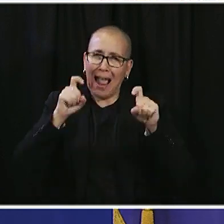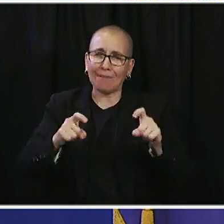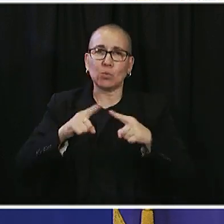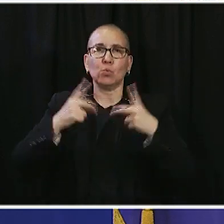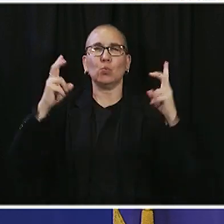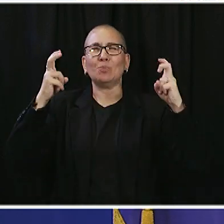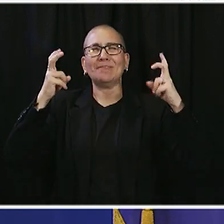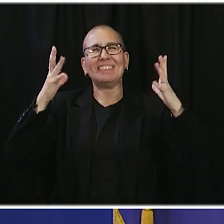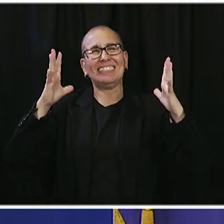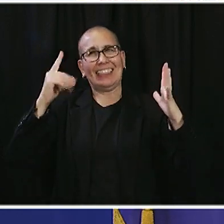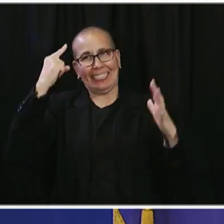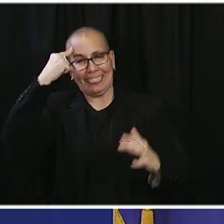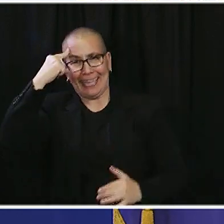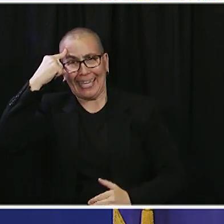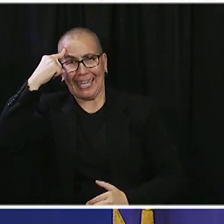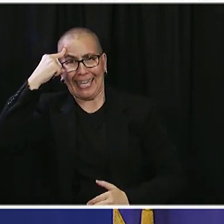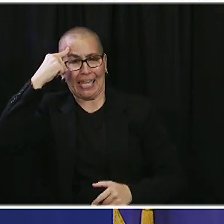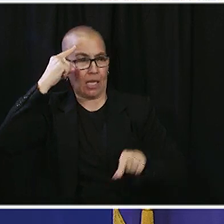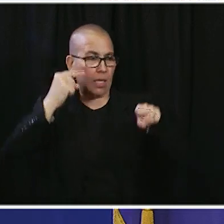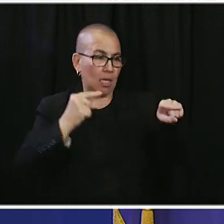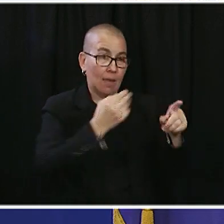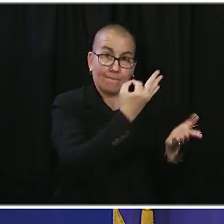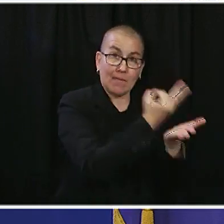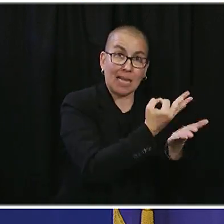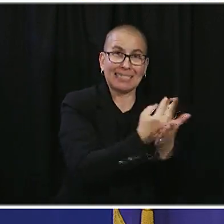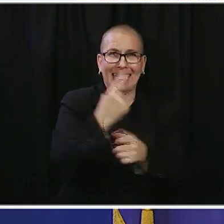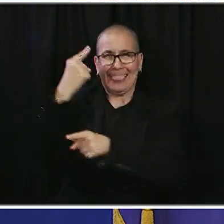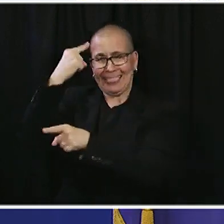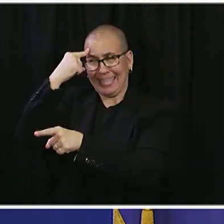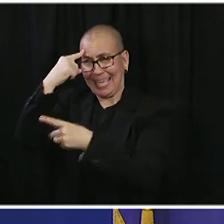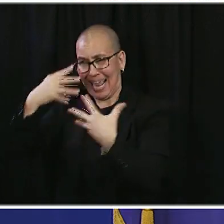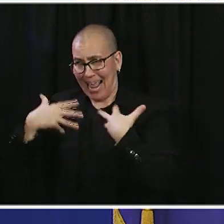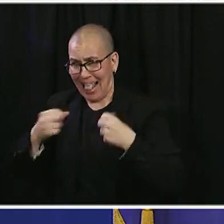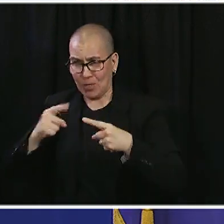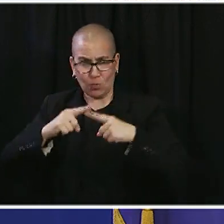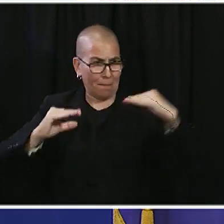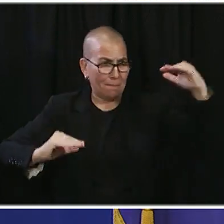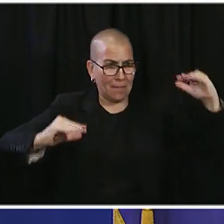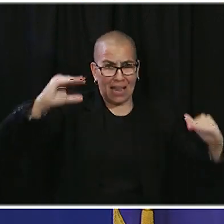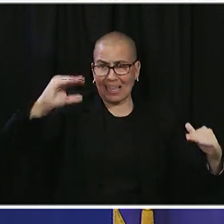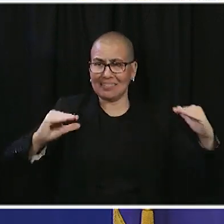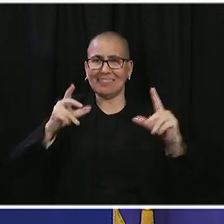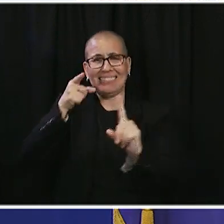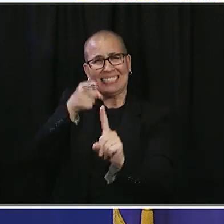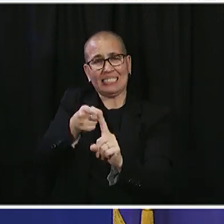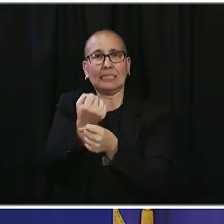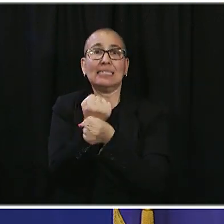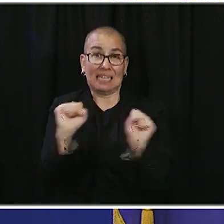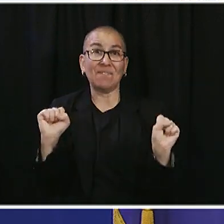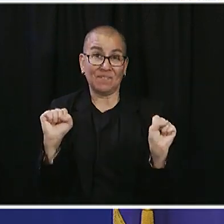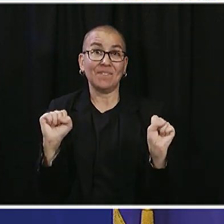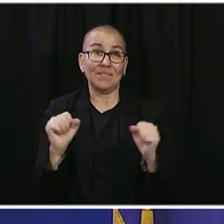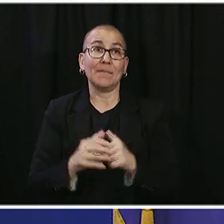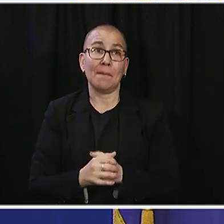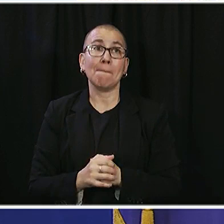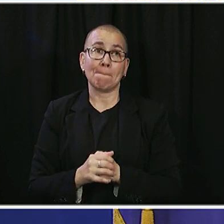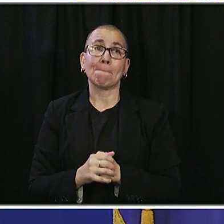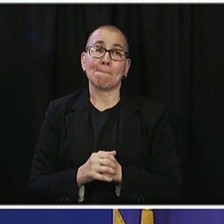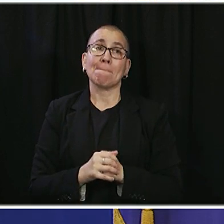I HAVE TO WEIGH FIRST AND FOREMOST THE SAFETY OF MINNESOTANS AND BALANCE THAT AGAINST THE ECONOMIC WELL-BEING AND OUR SOCIETAL WELL-BEING. IT REQUIRES SACRIFICE FROM ALL